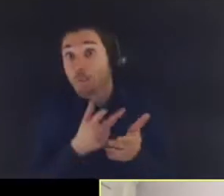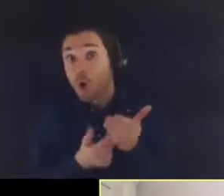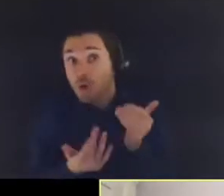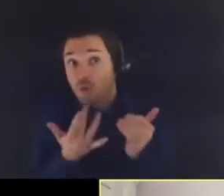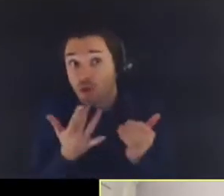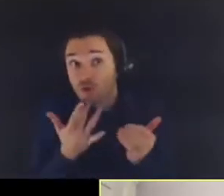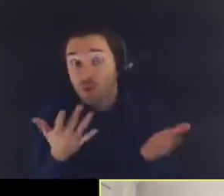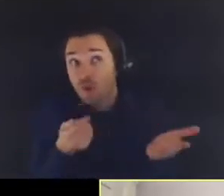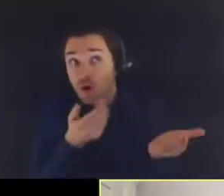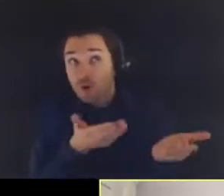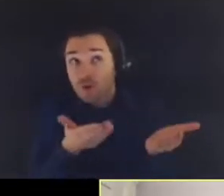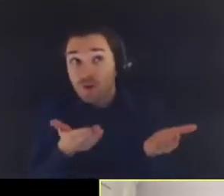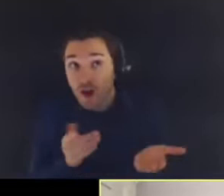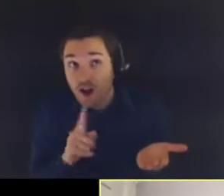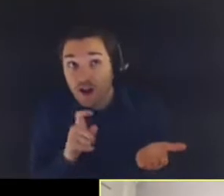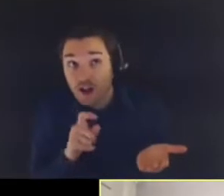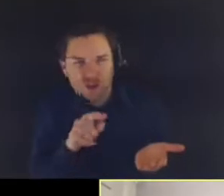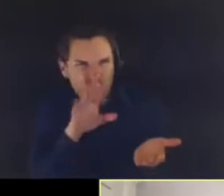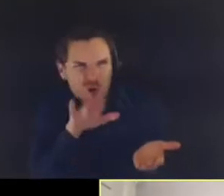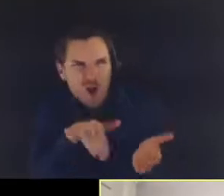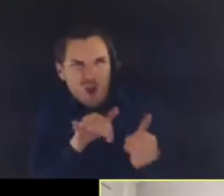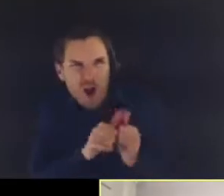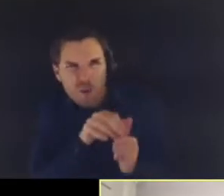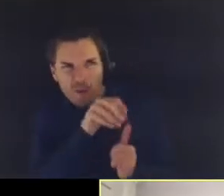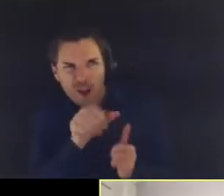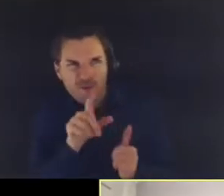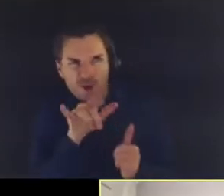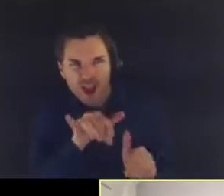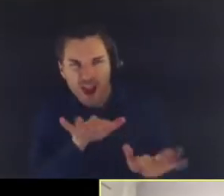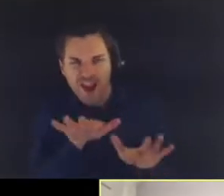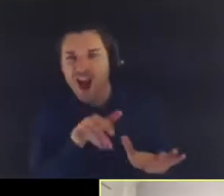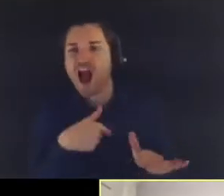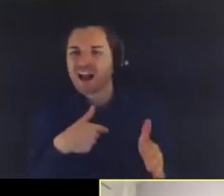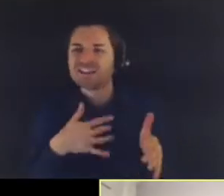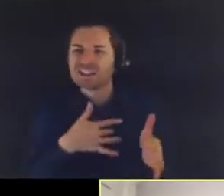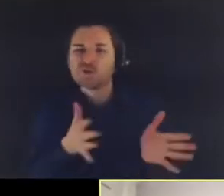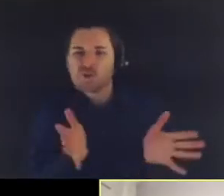do you know how they re going to pay for that. So, pushing people to think about that.